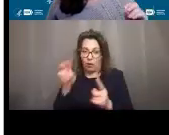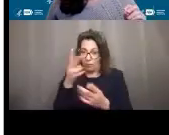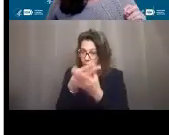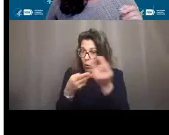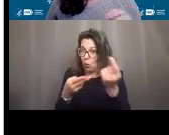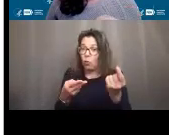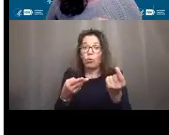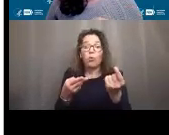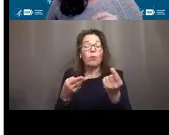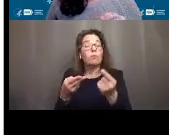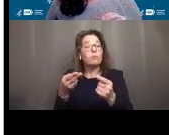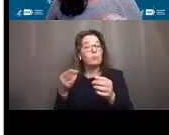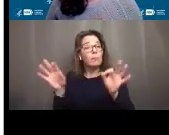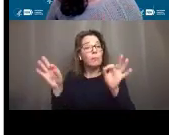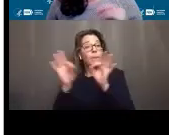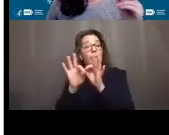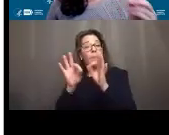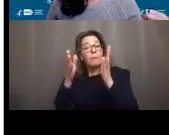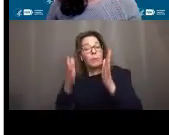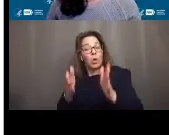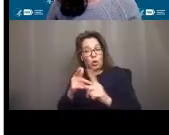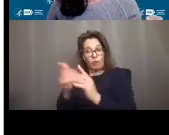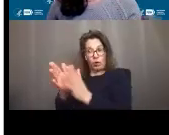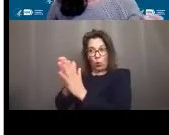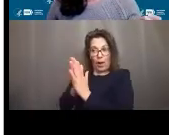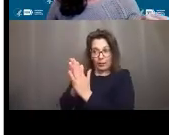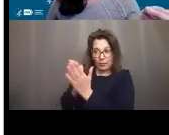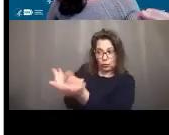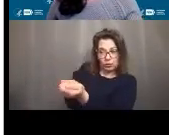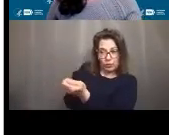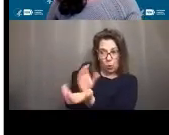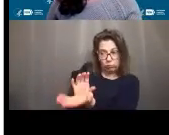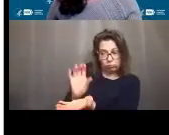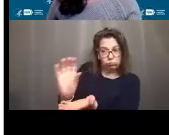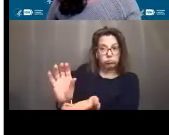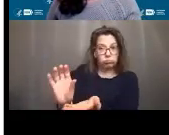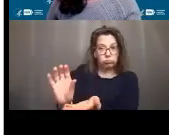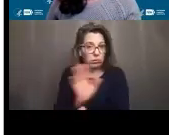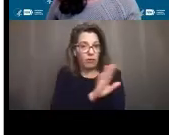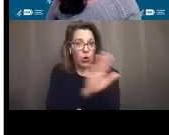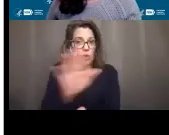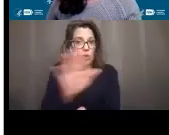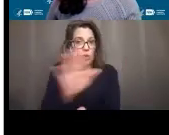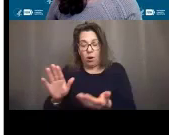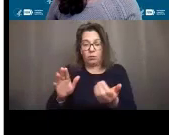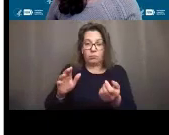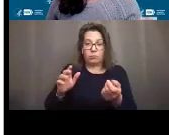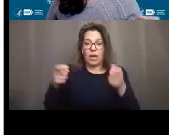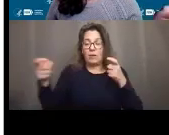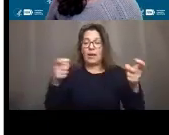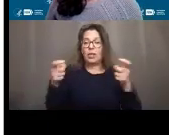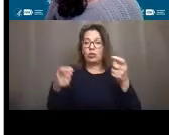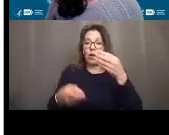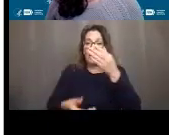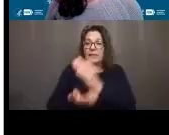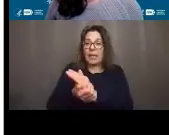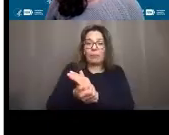Well, how are you going to pay for that? One of the ways that you can request money from the NIH if you have an active award